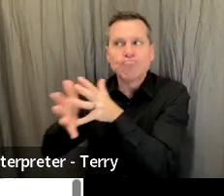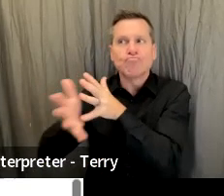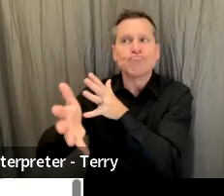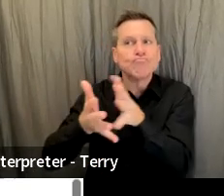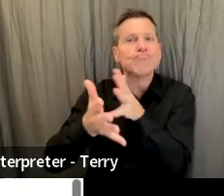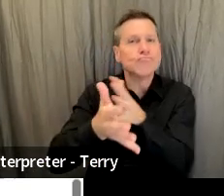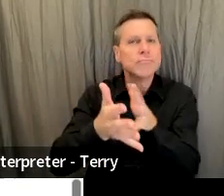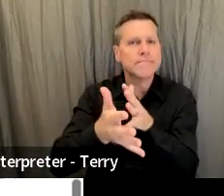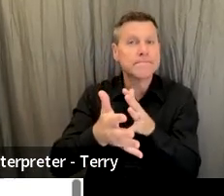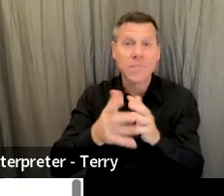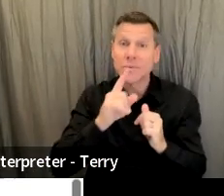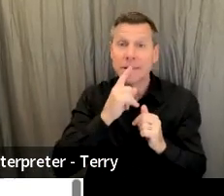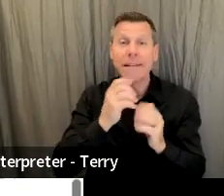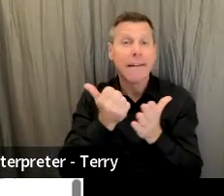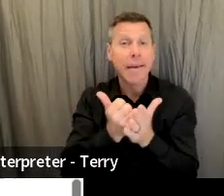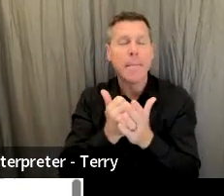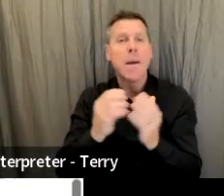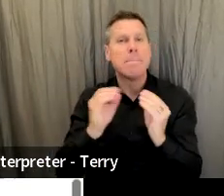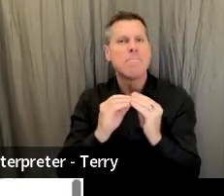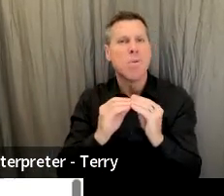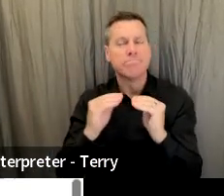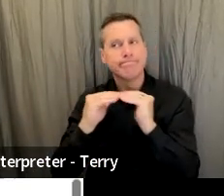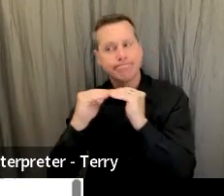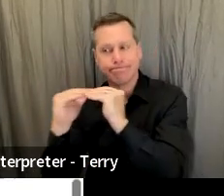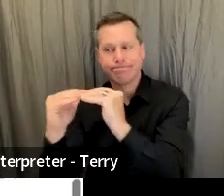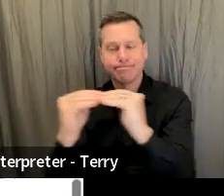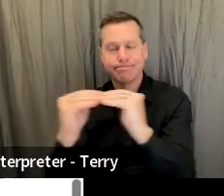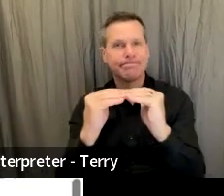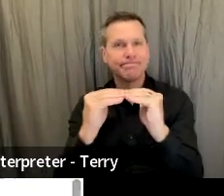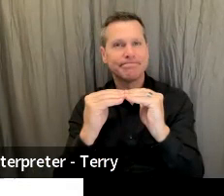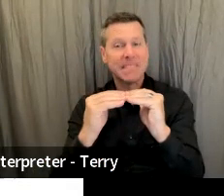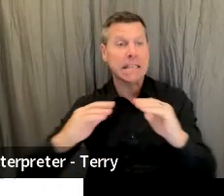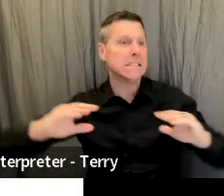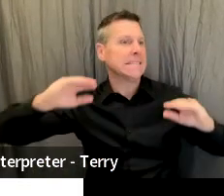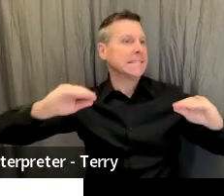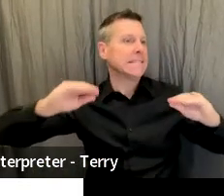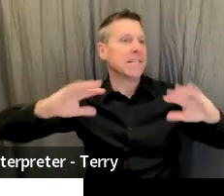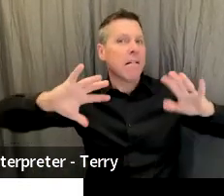that go beyond coarse instruction and just in the way that you you talk with them.